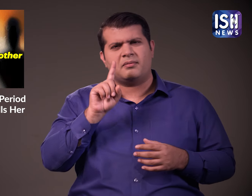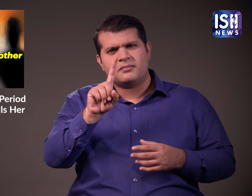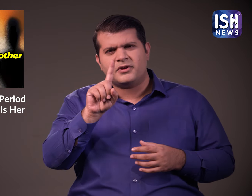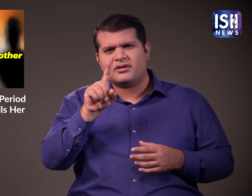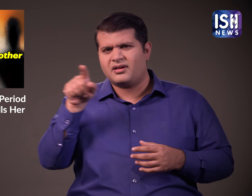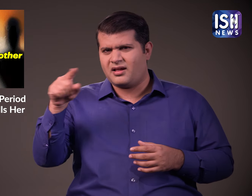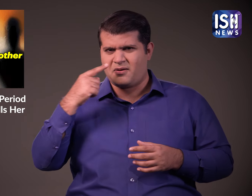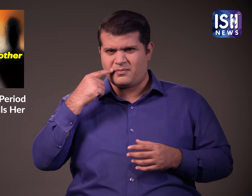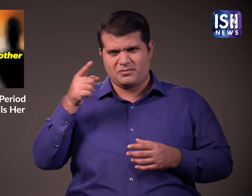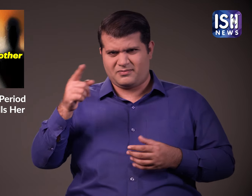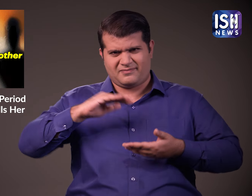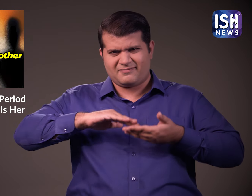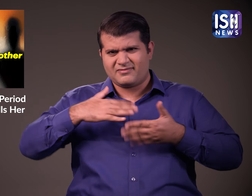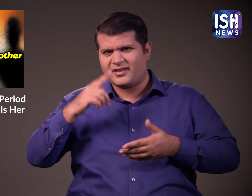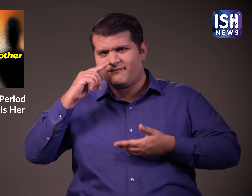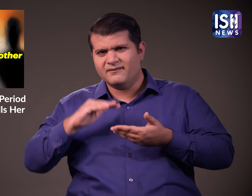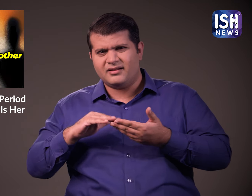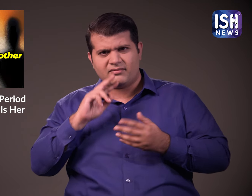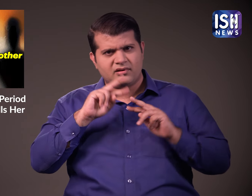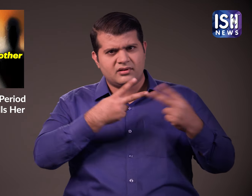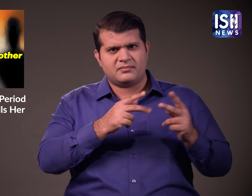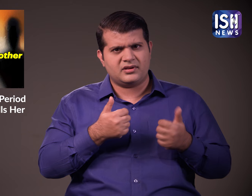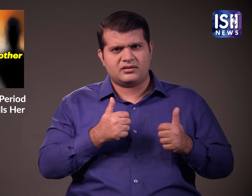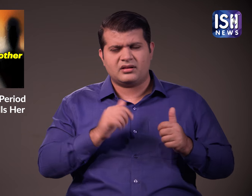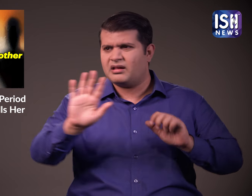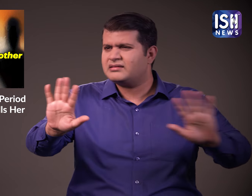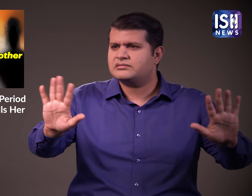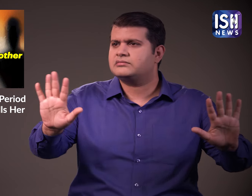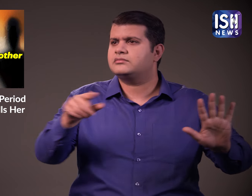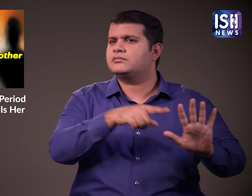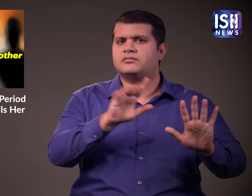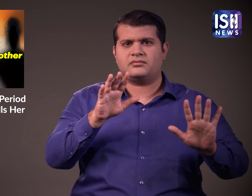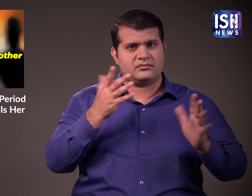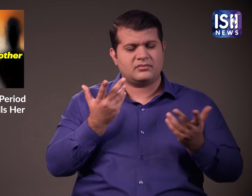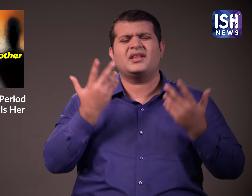Why didn't the man's wife try to stop him?